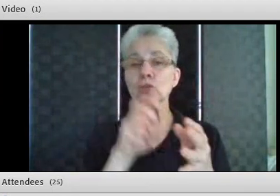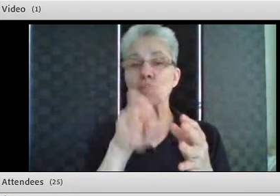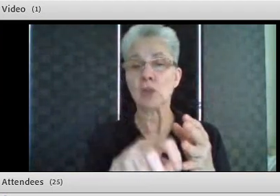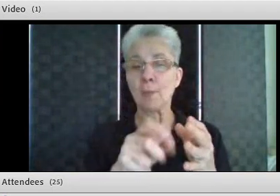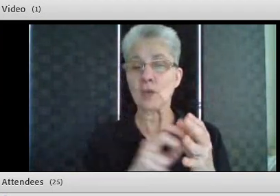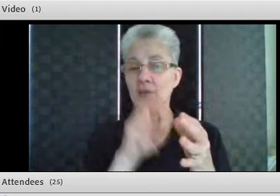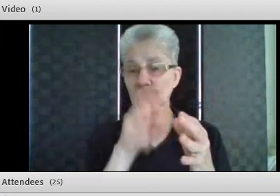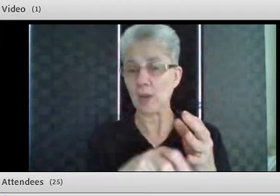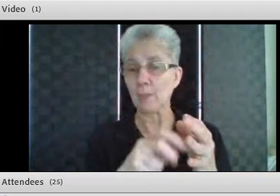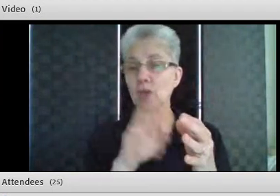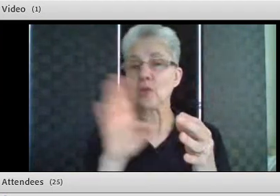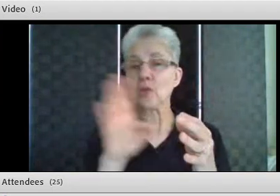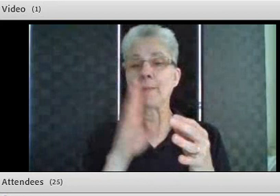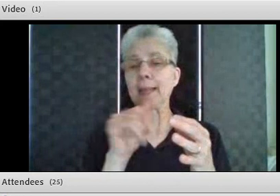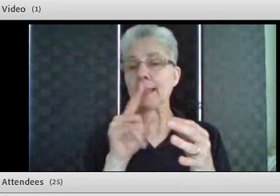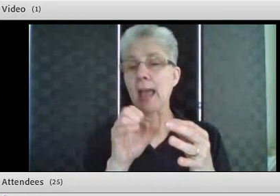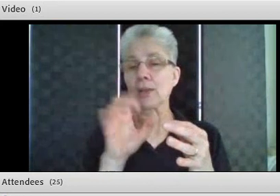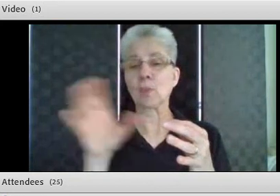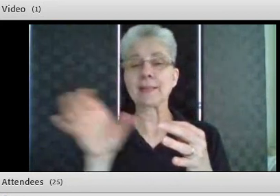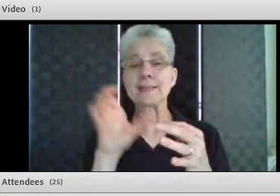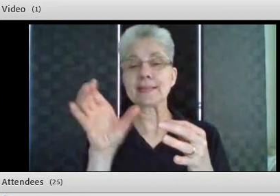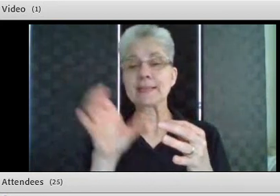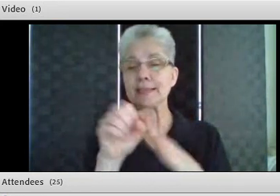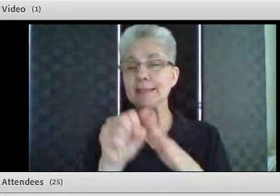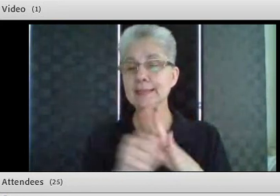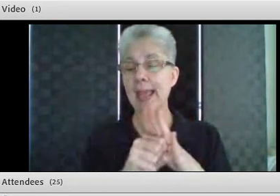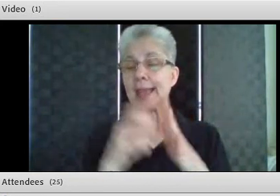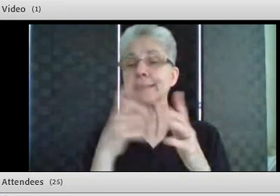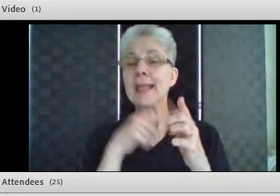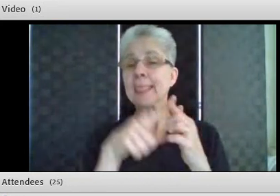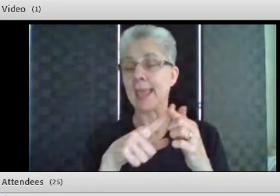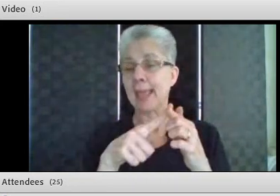on a musical staff, and then they just -- I tell them a letter to jump onto,